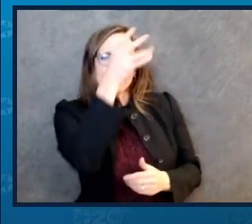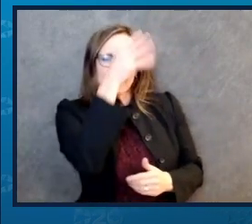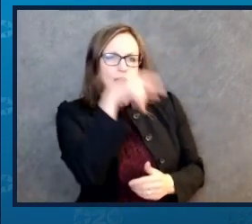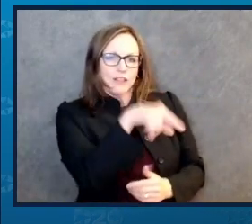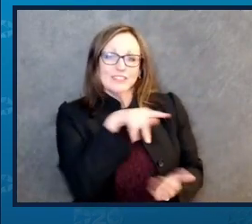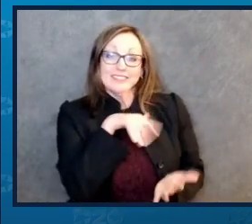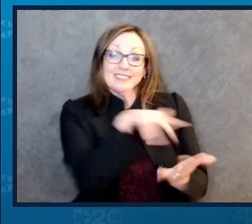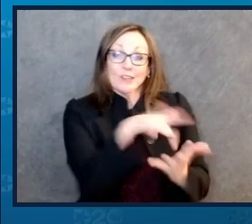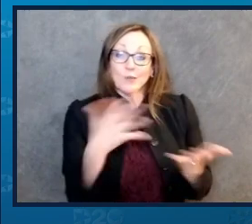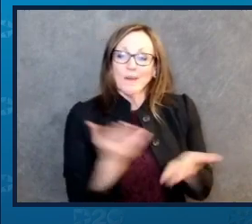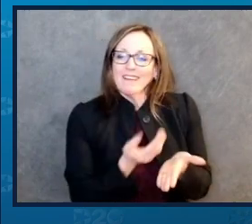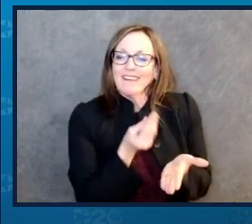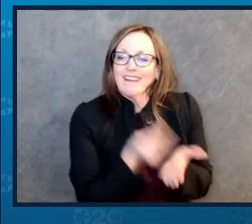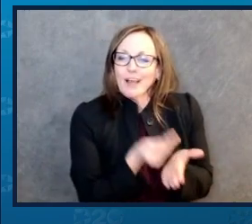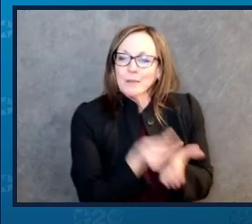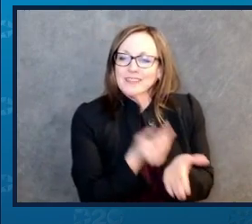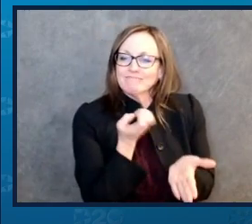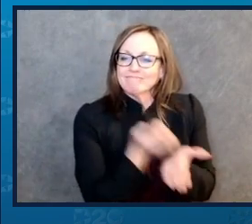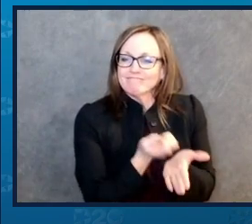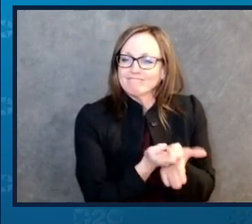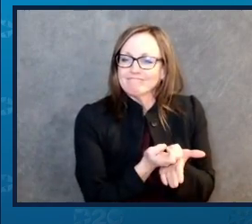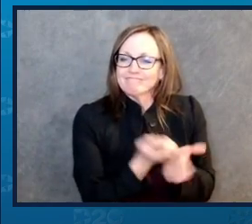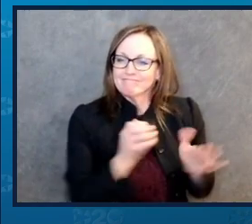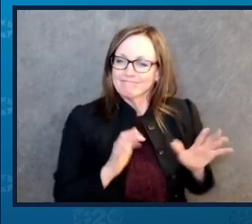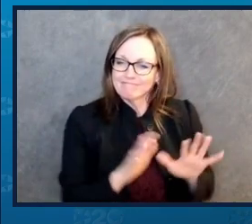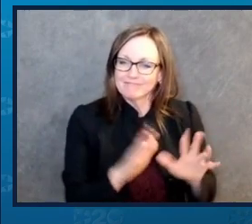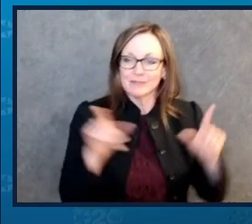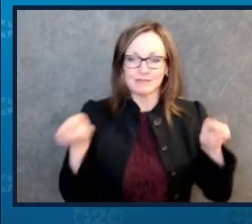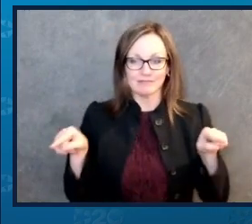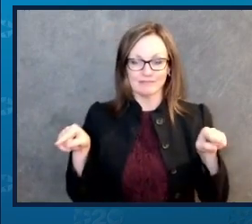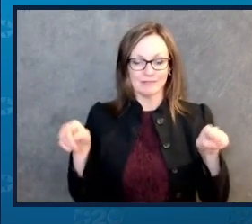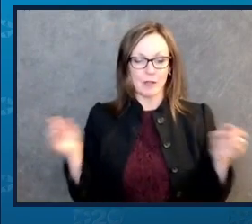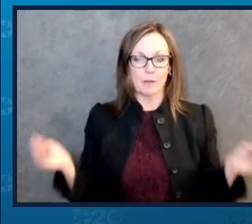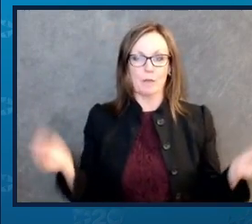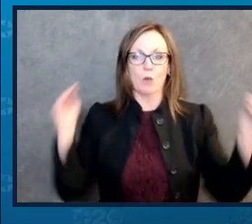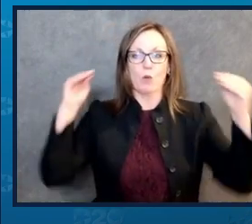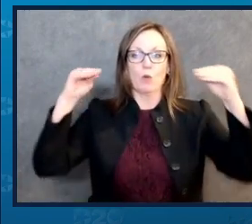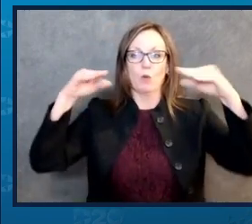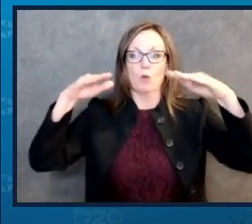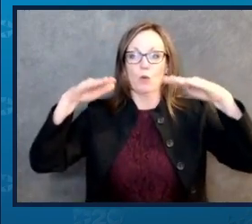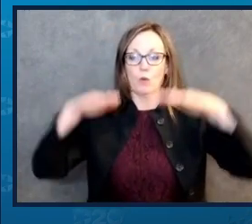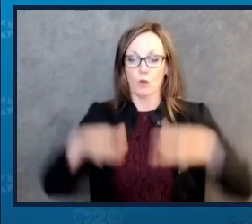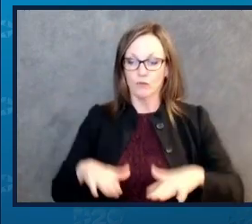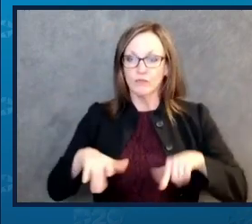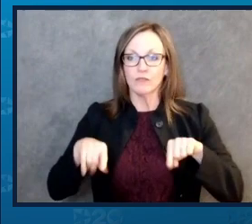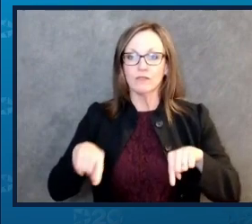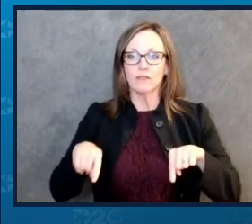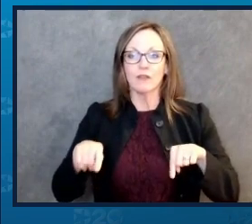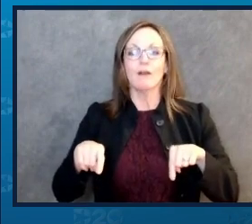AMERICAN WAY WHILE MARCHING TOGETHER FOR JUSTER IS THE CIVIL